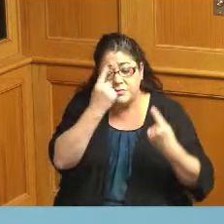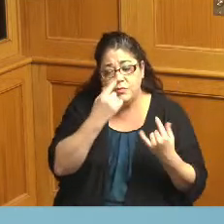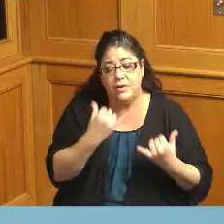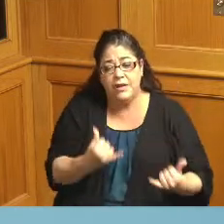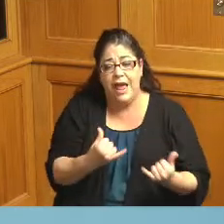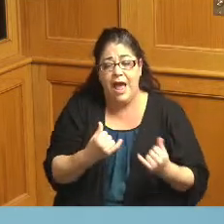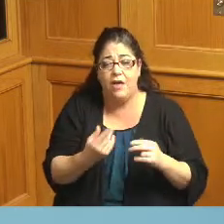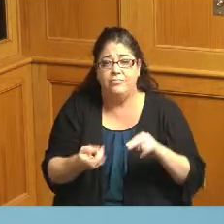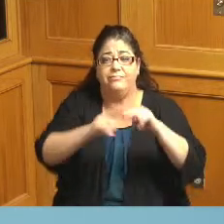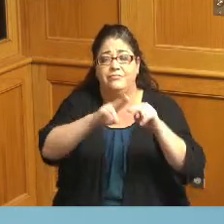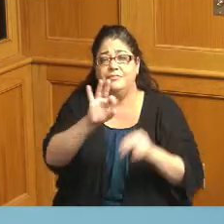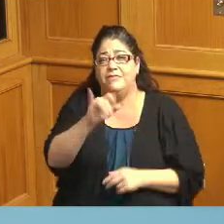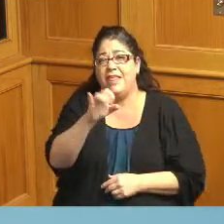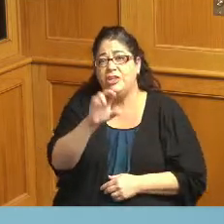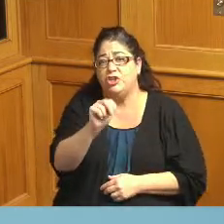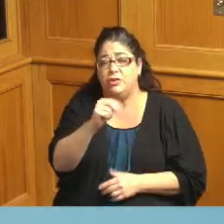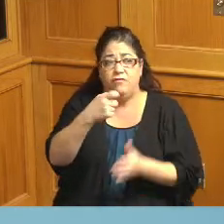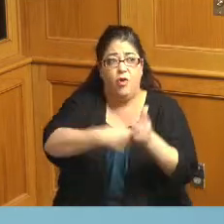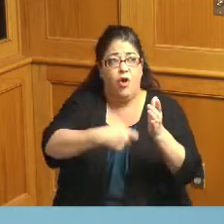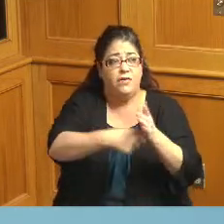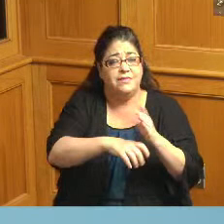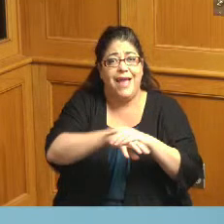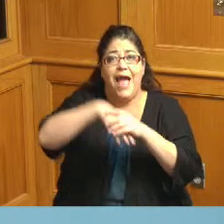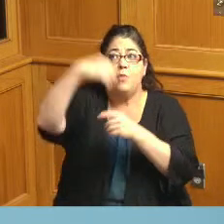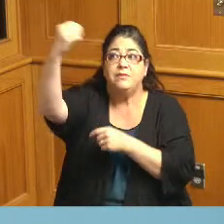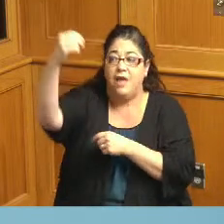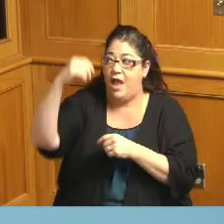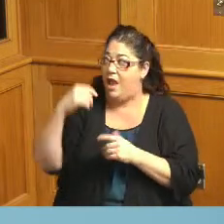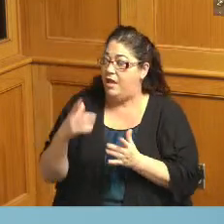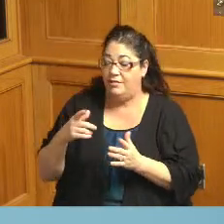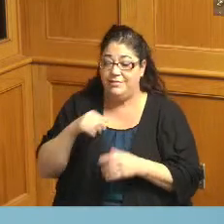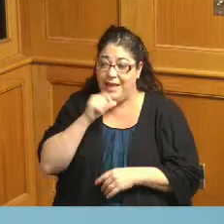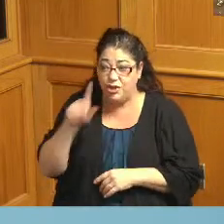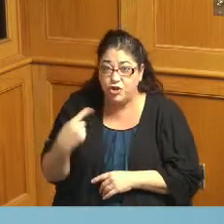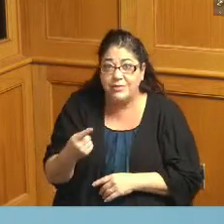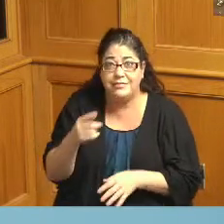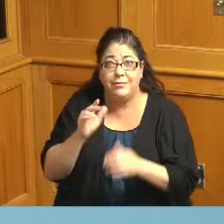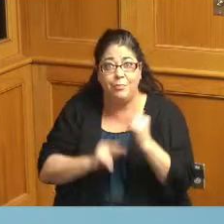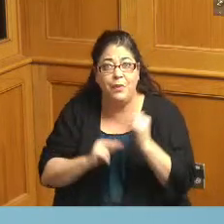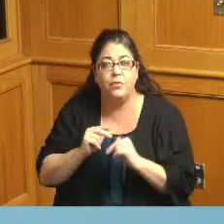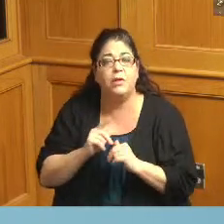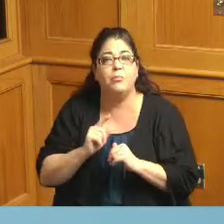inflationary pressures that are going on outside of this building you know anything that this board